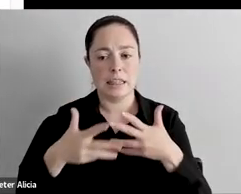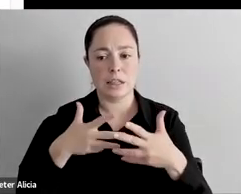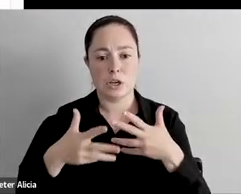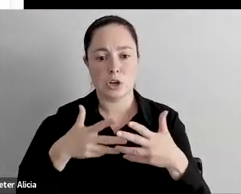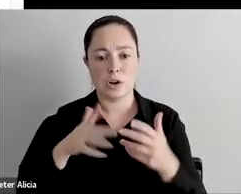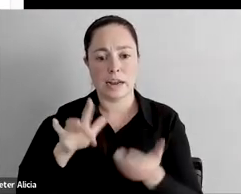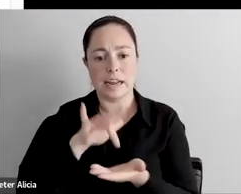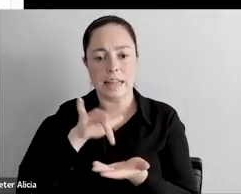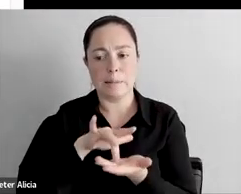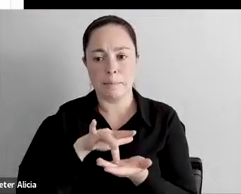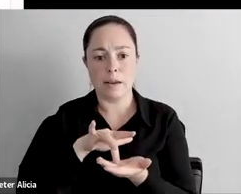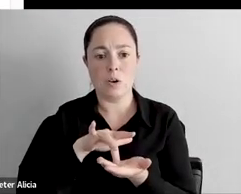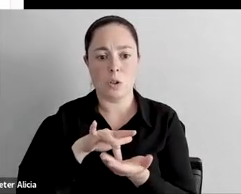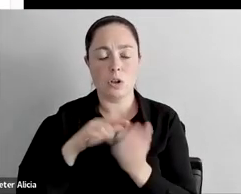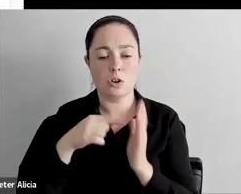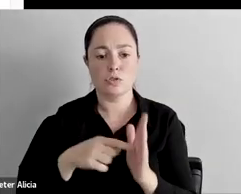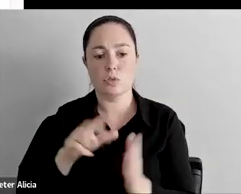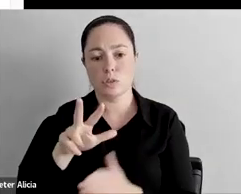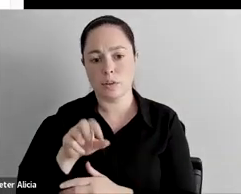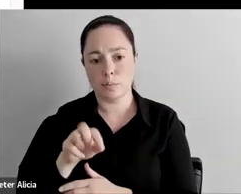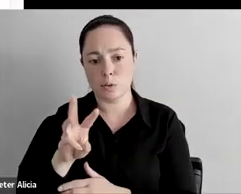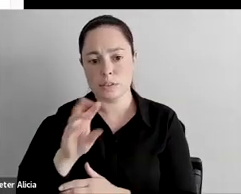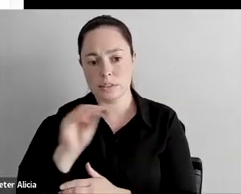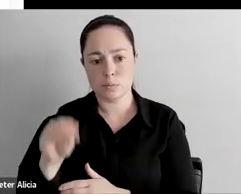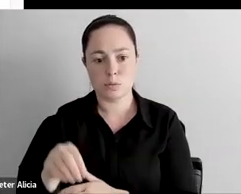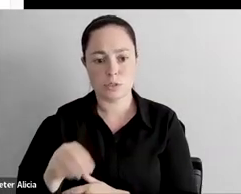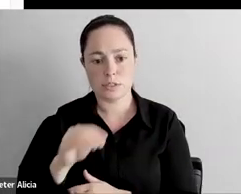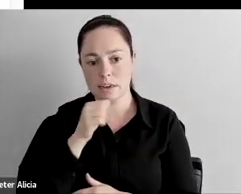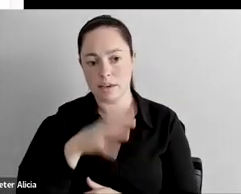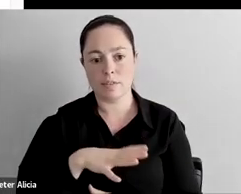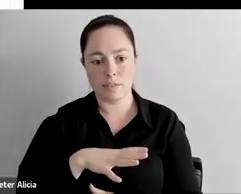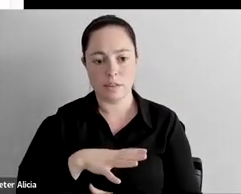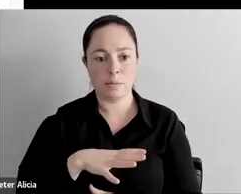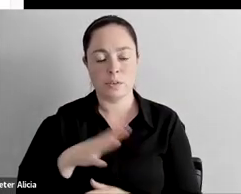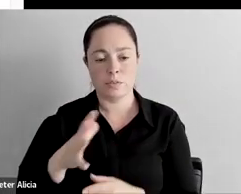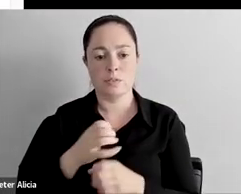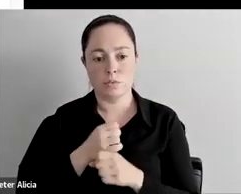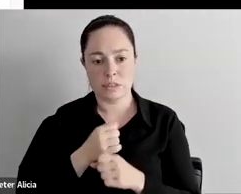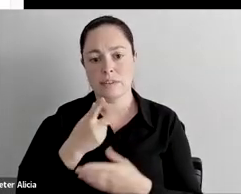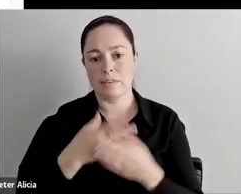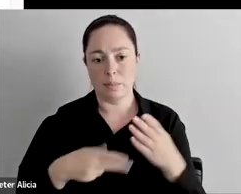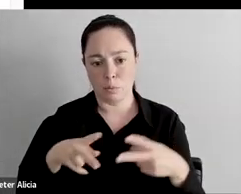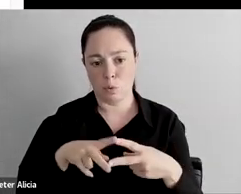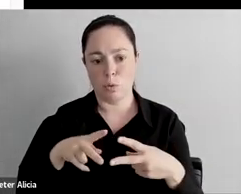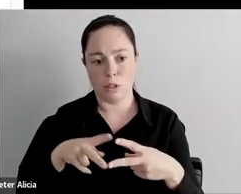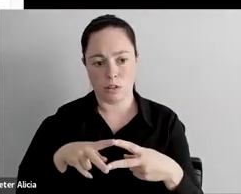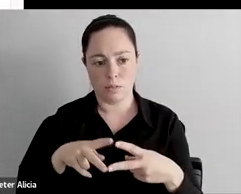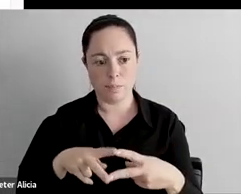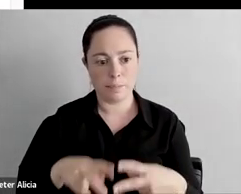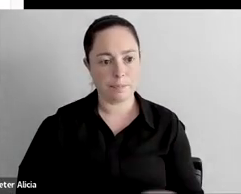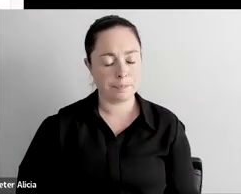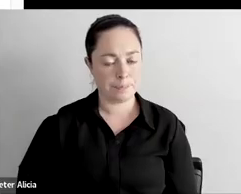going to show us that about 3.6% of females are receiving both types of services in 2021.